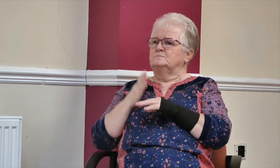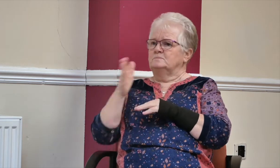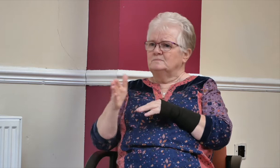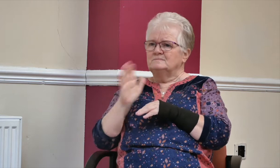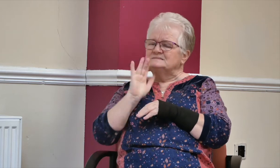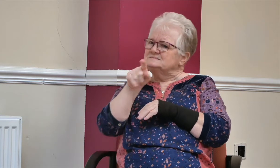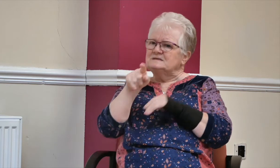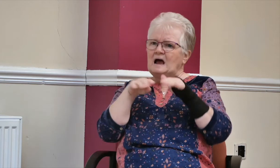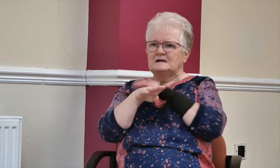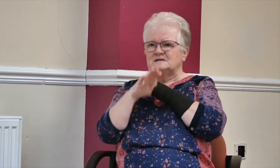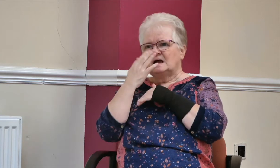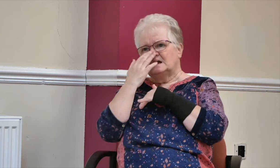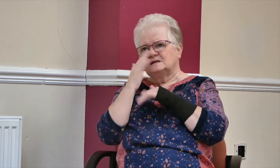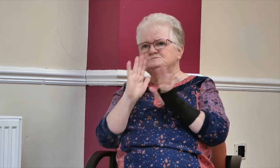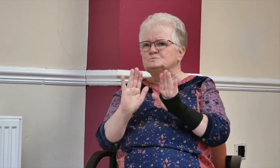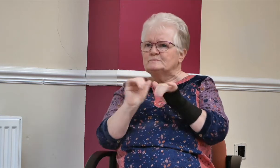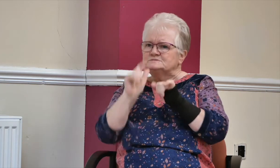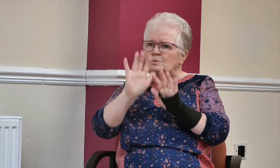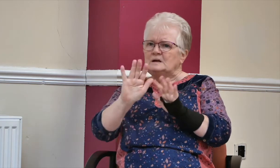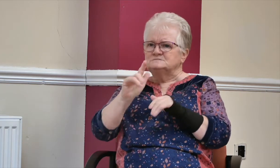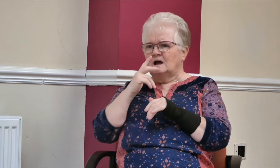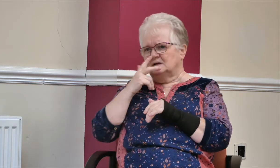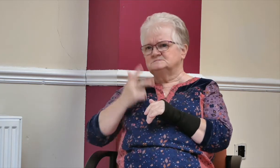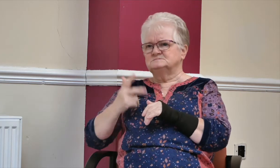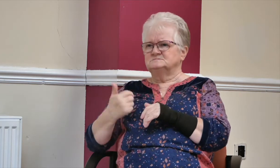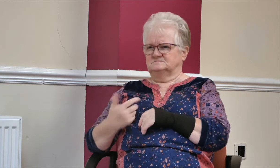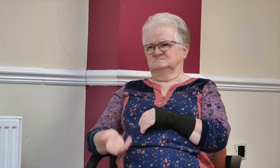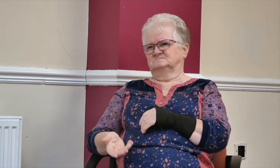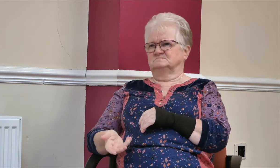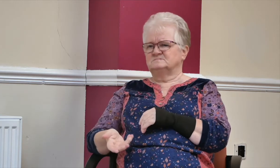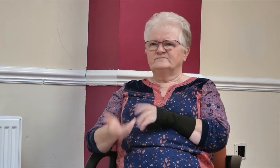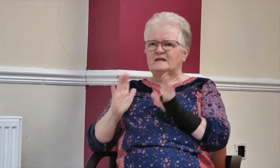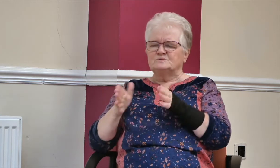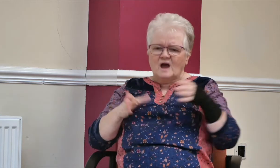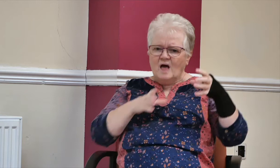I remember being annoyed that I was underage, because I hadn't turned 18.